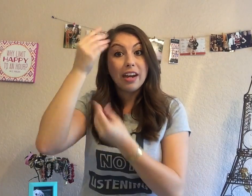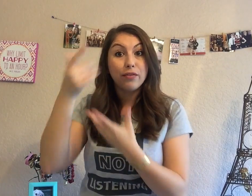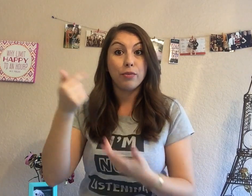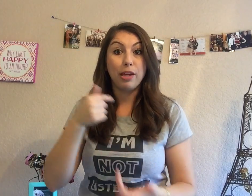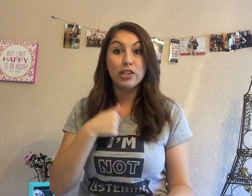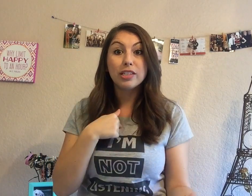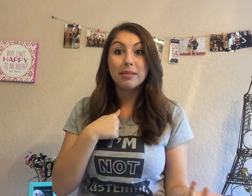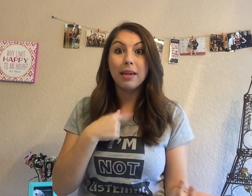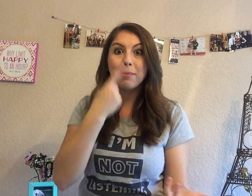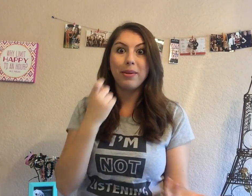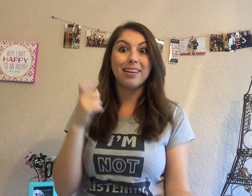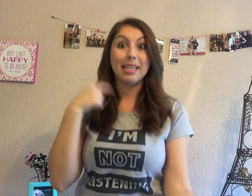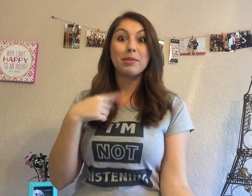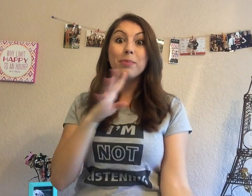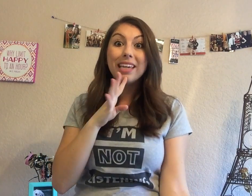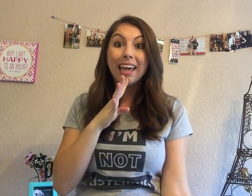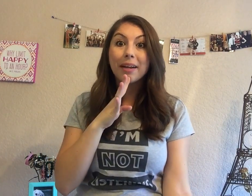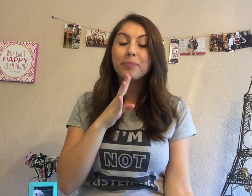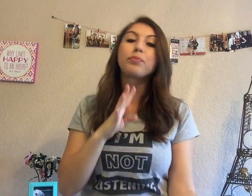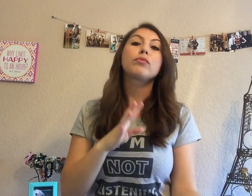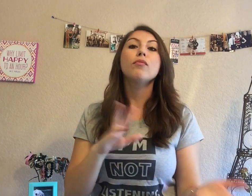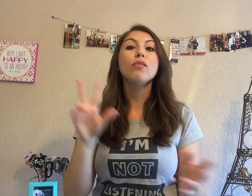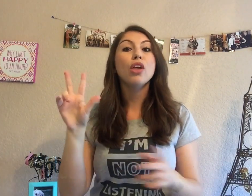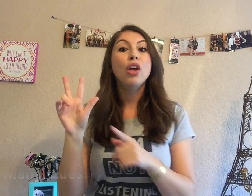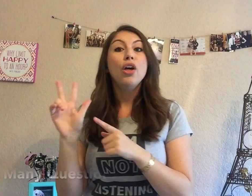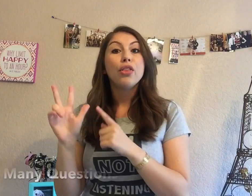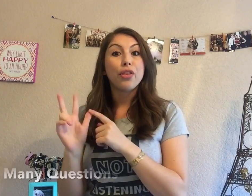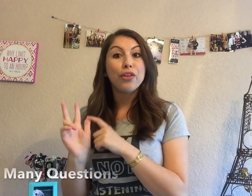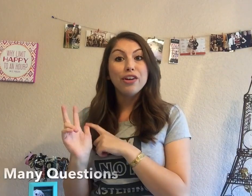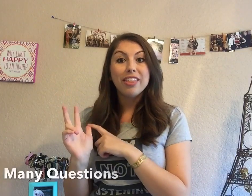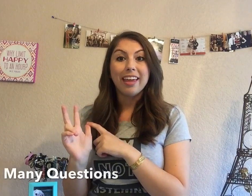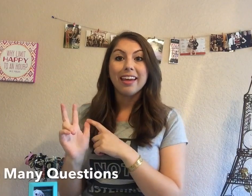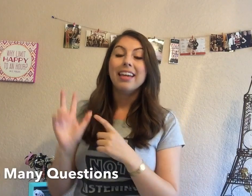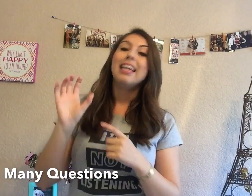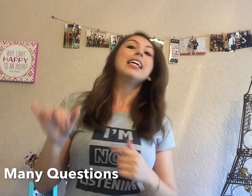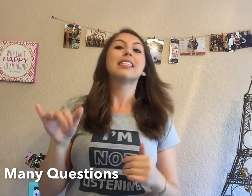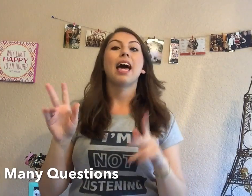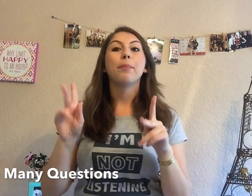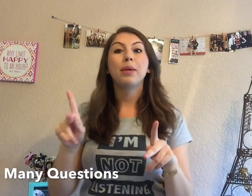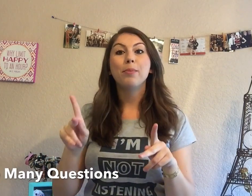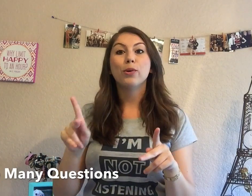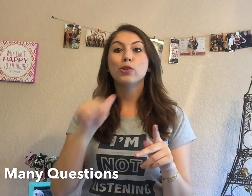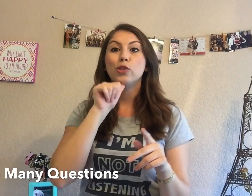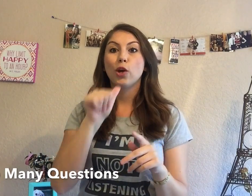information to me because I'm speaking. The third thing is that people don't